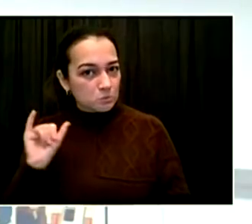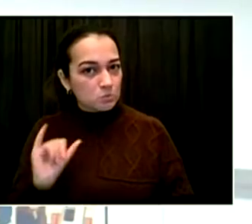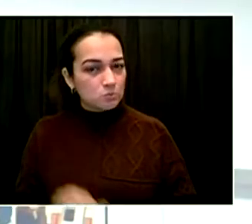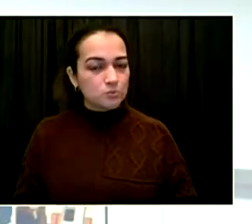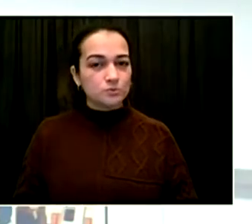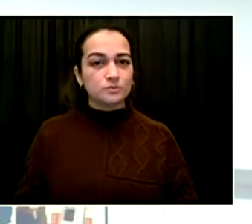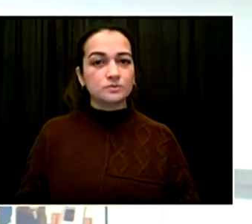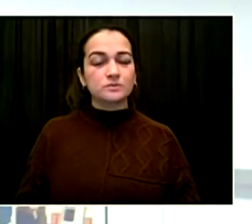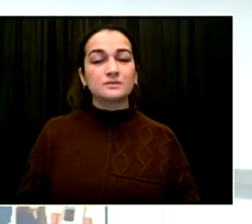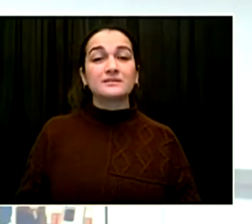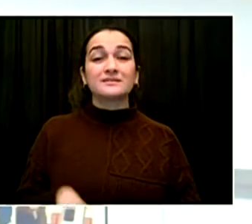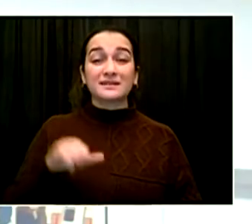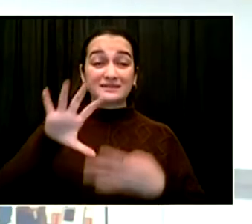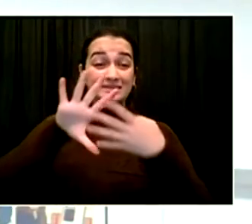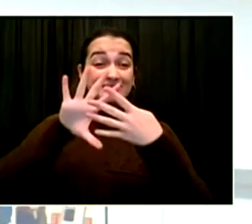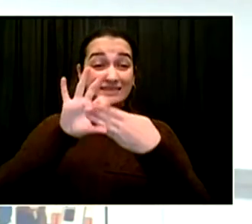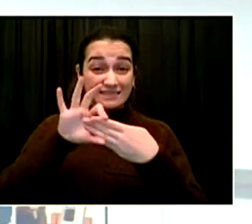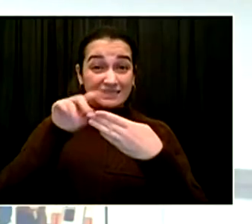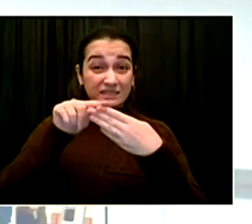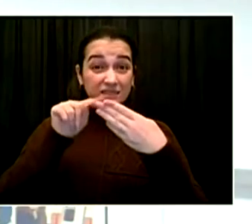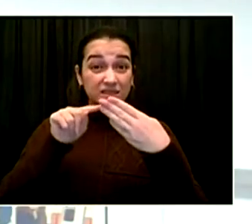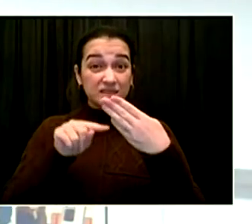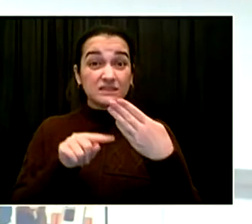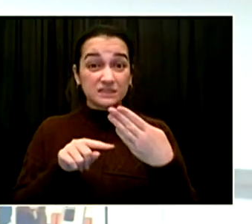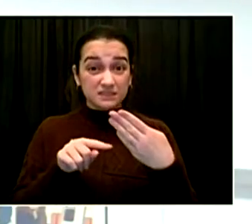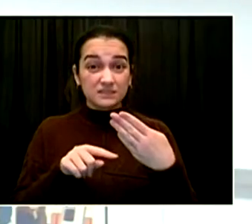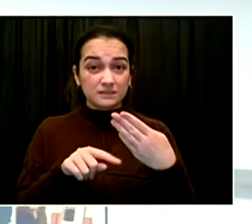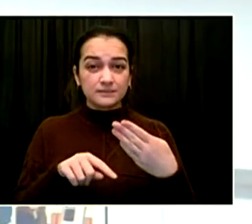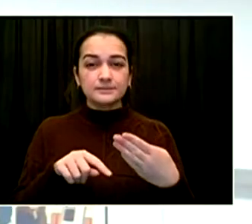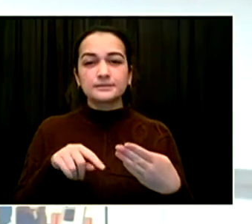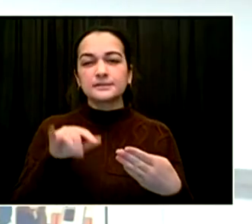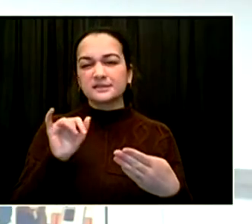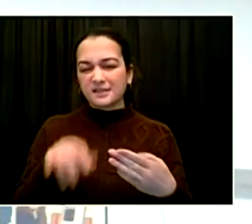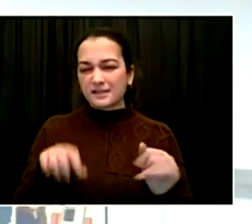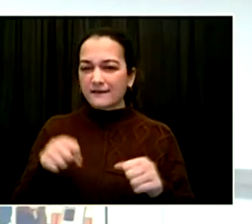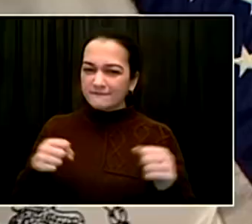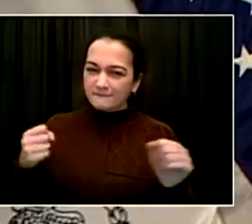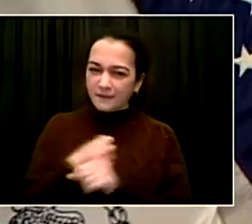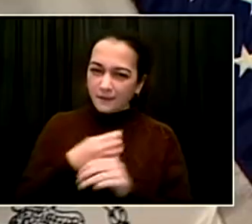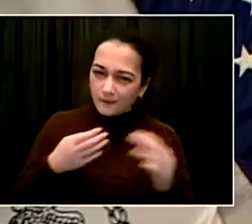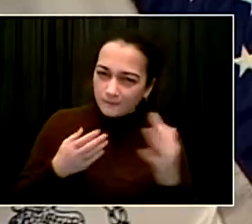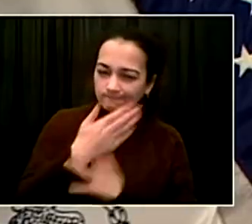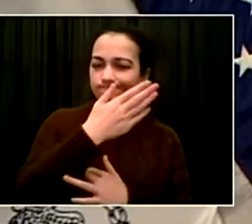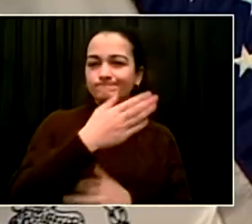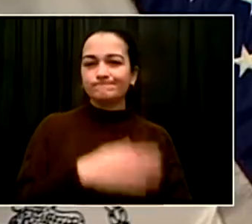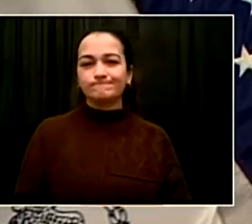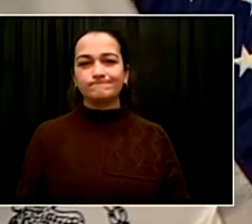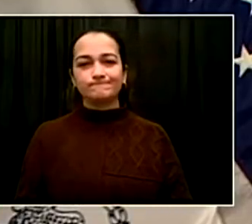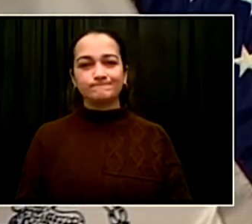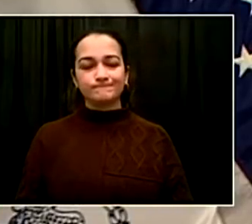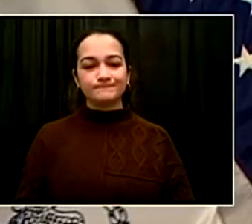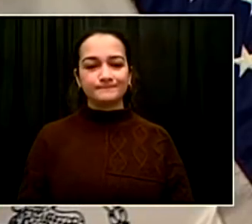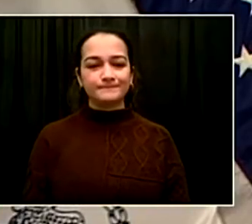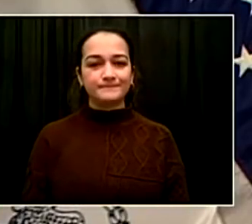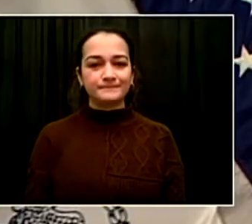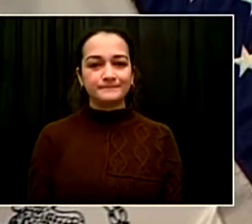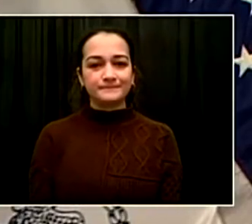AND DISTANCE WHERE POSSIBLE. I THINK WE CAN NAVIGATE THE